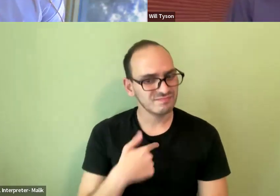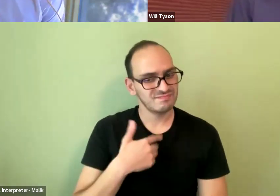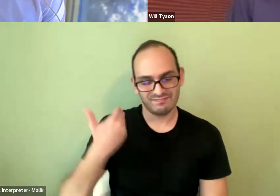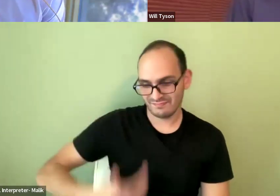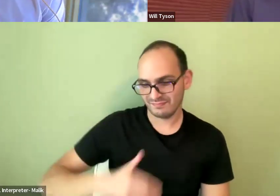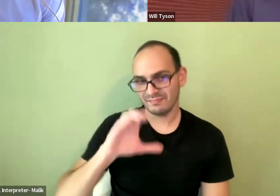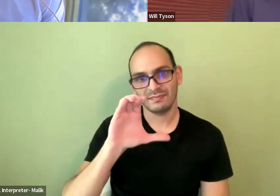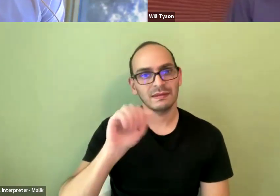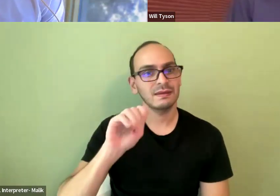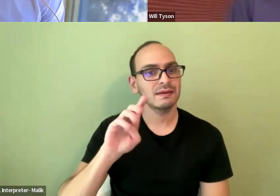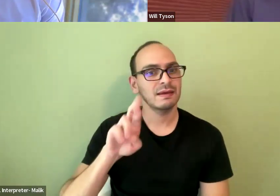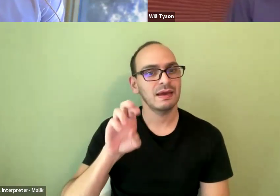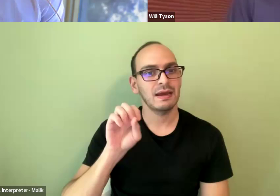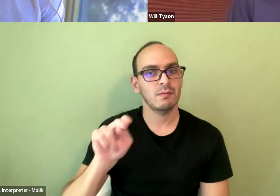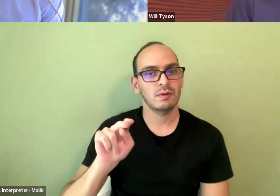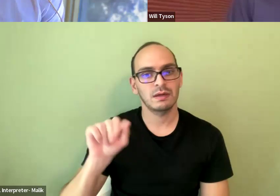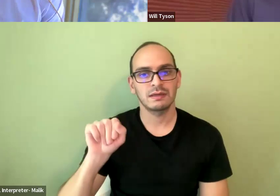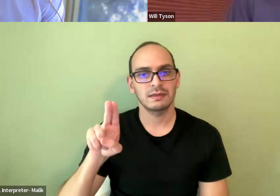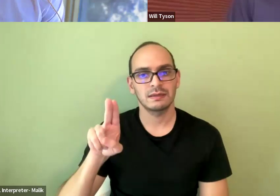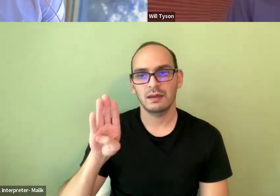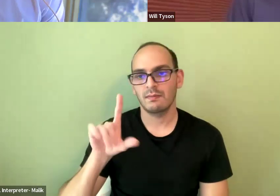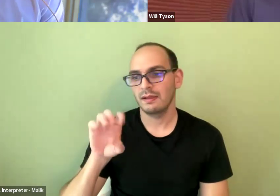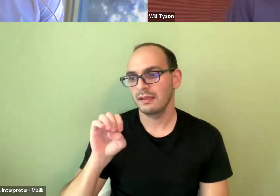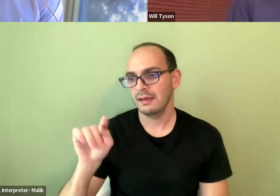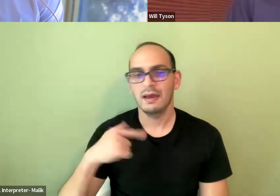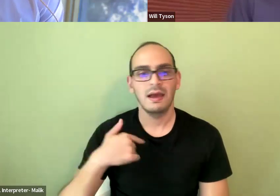is Cameron Sublett I'm associate direct professor at UTK